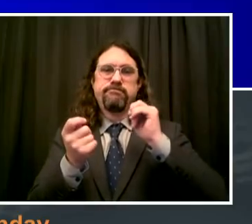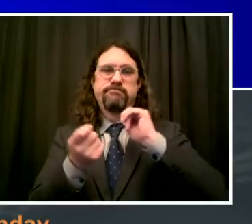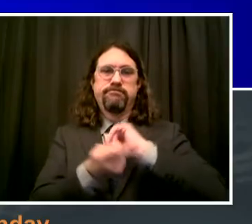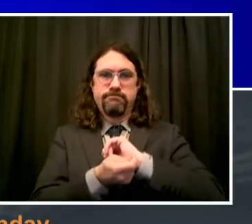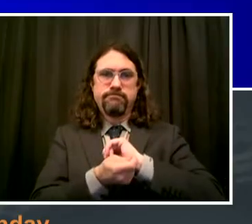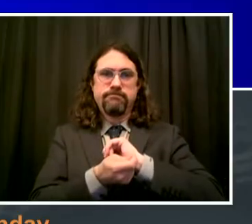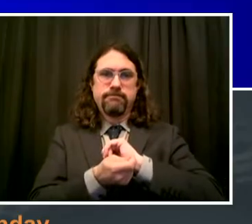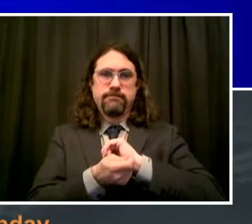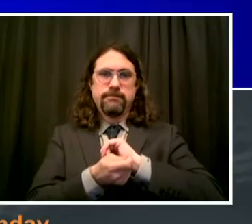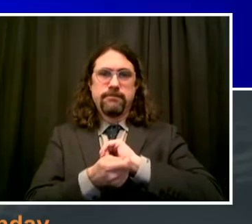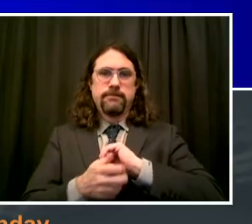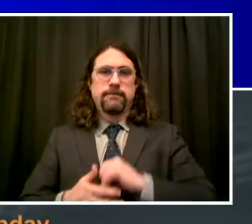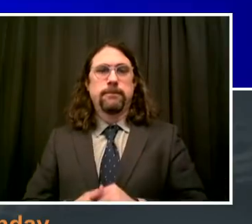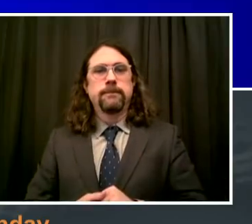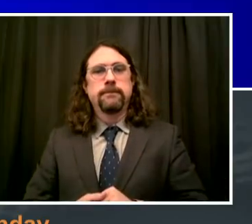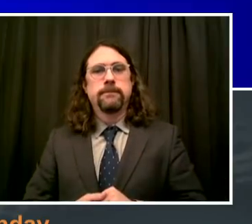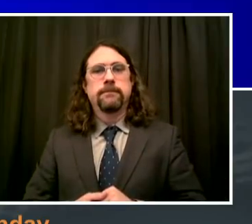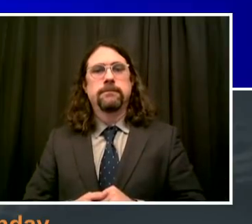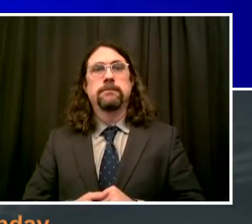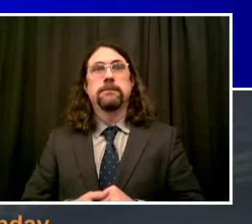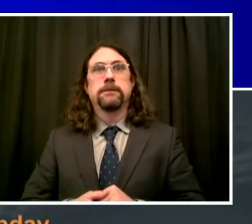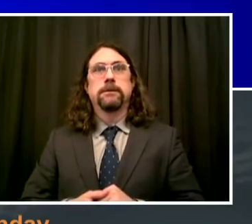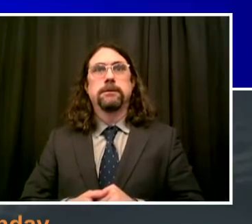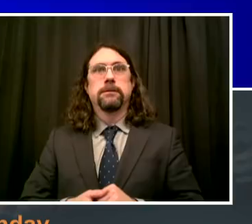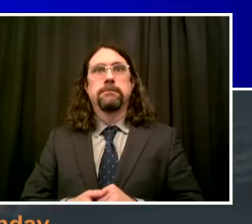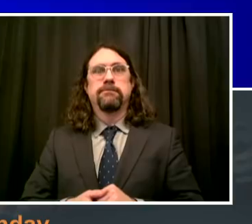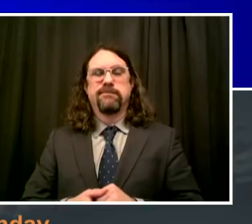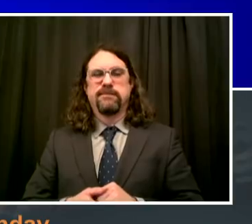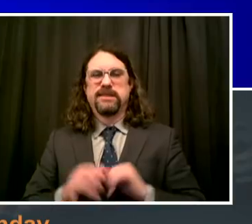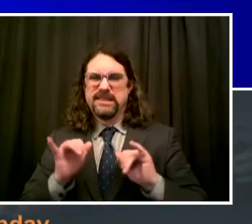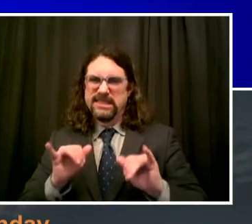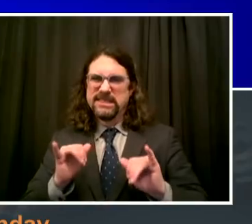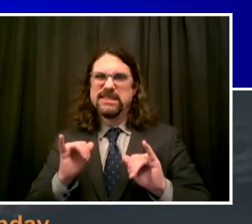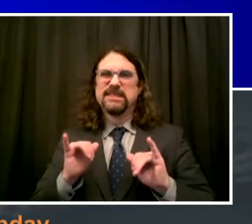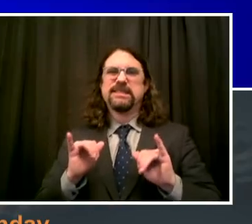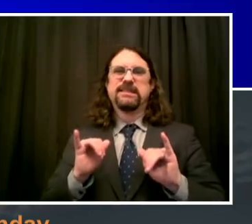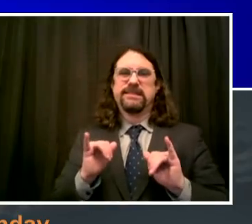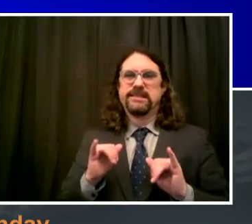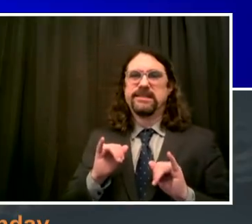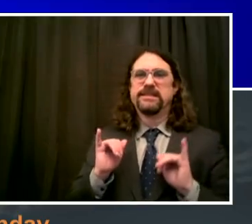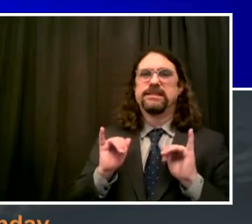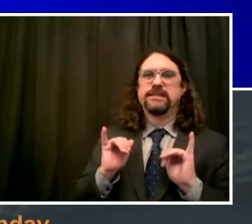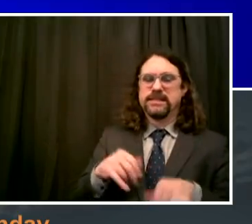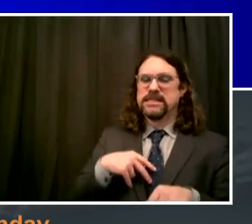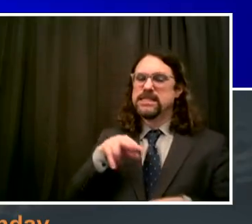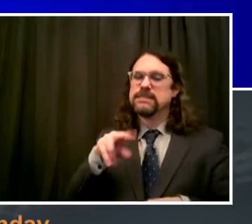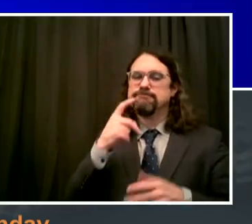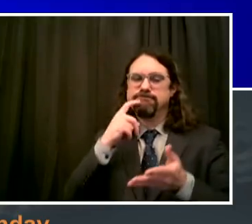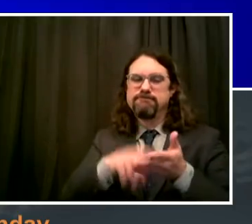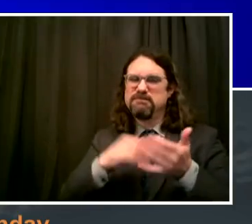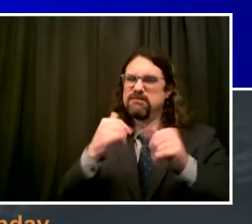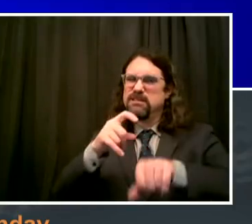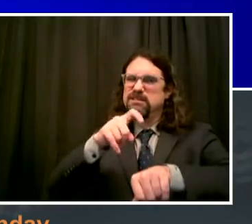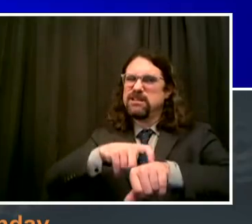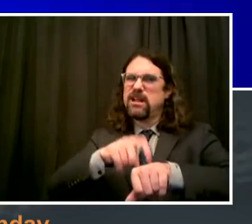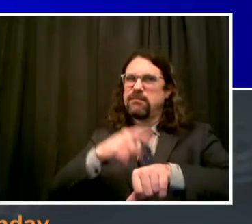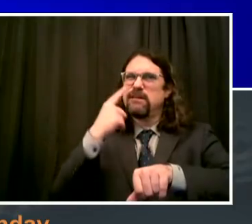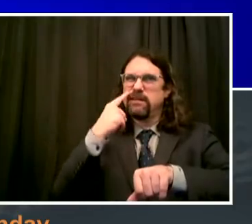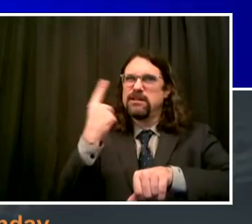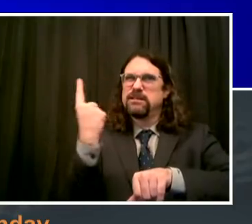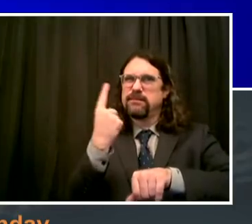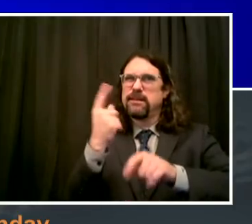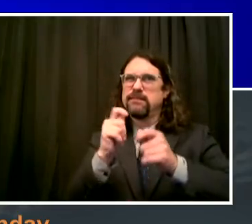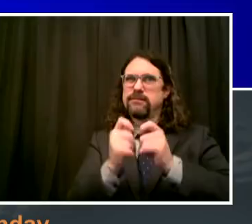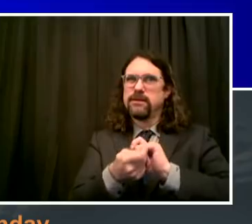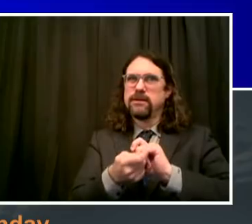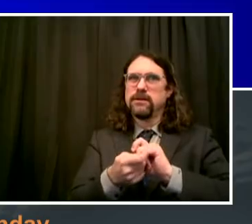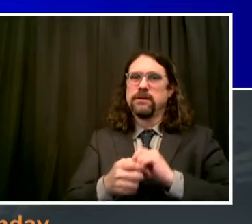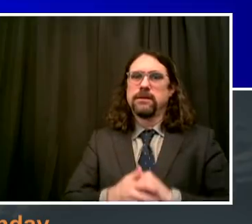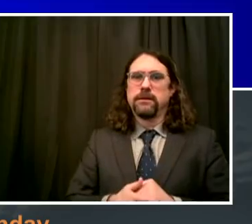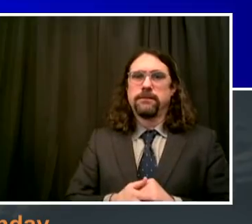DIFFERENT.